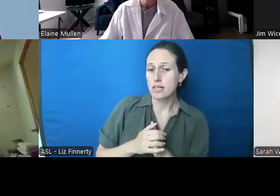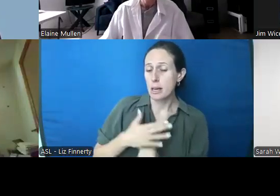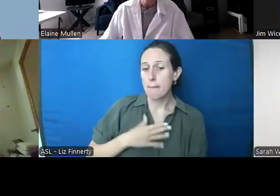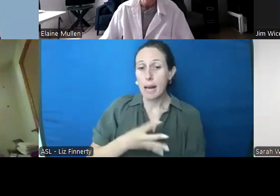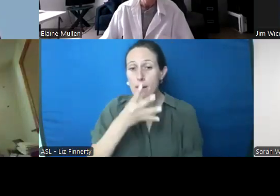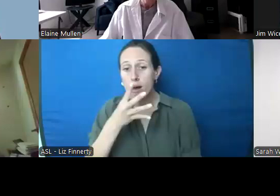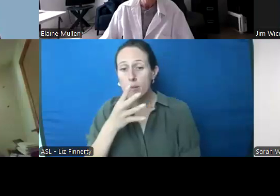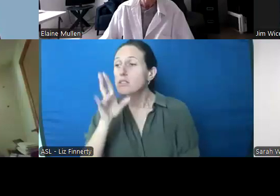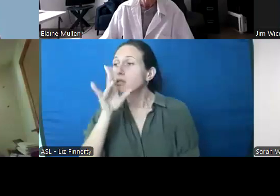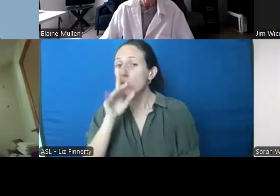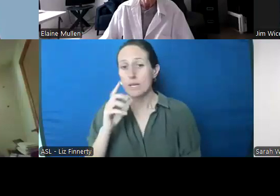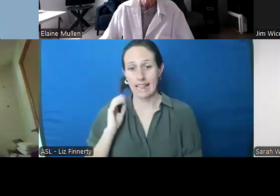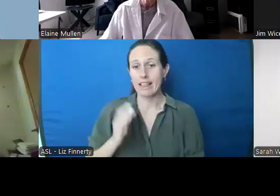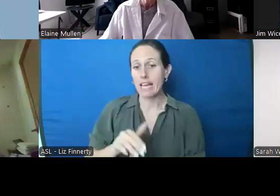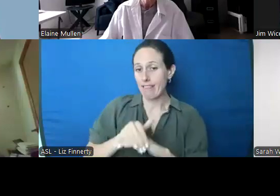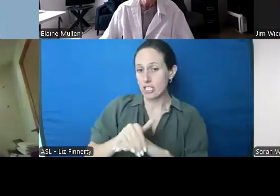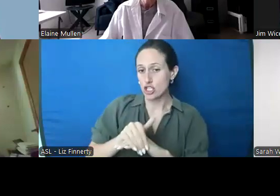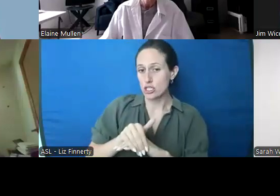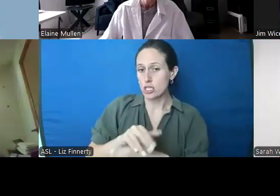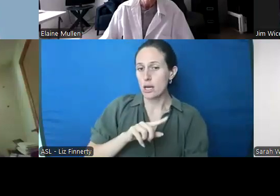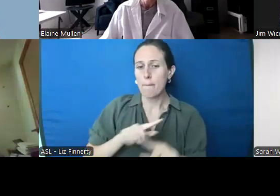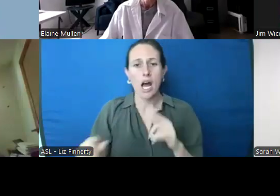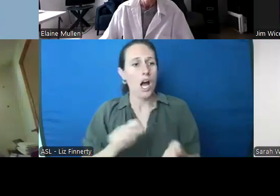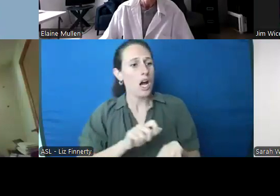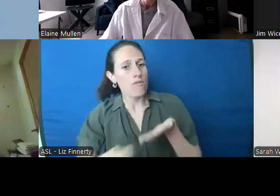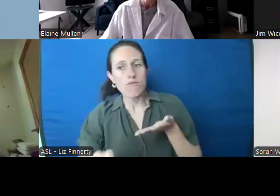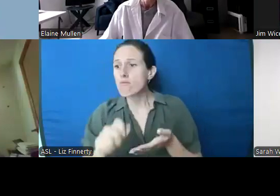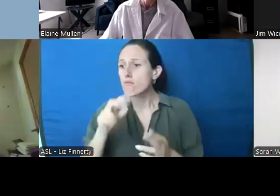not know how to read or write, and every time when there was an